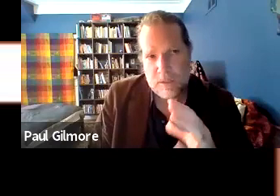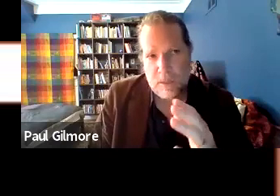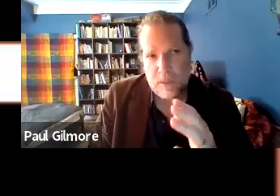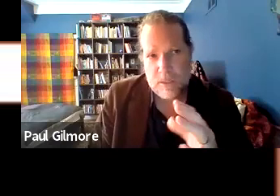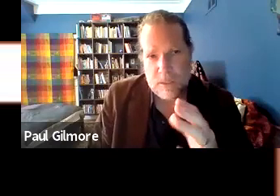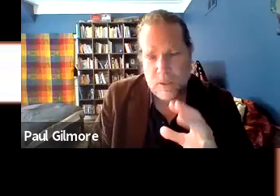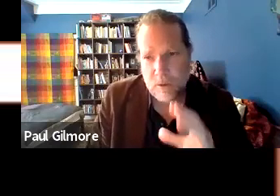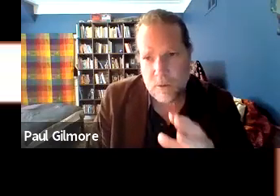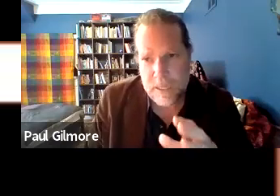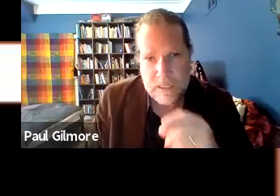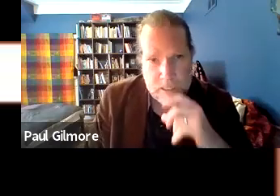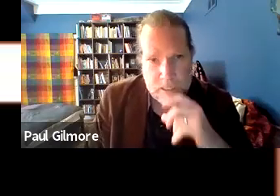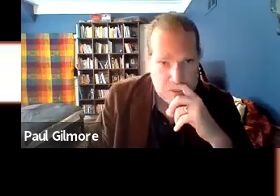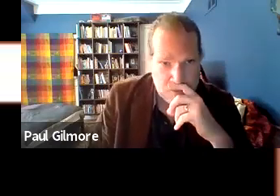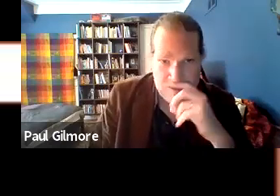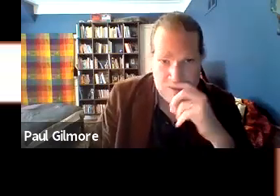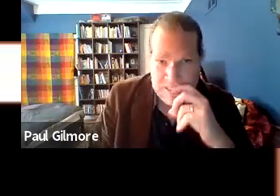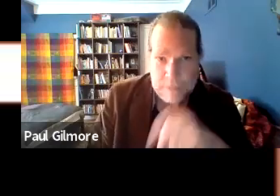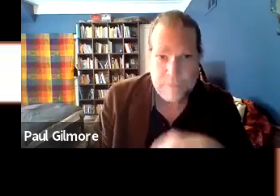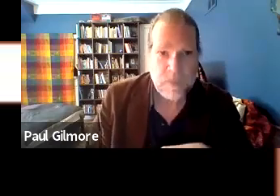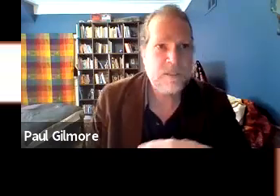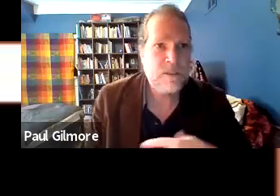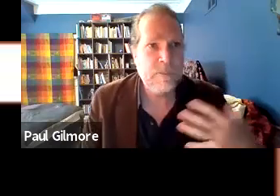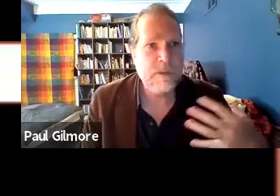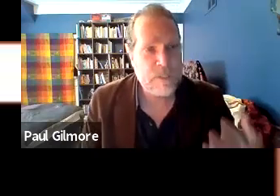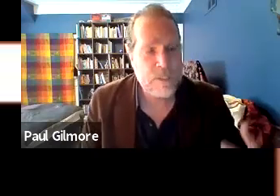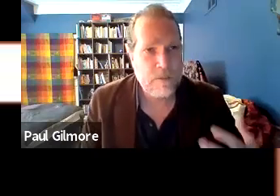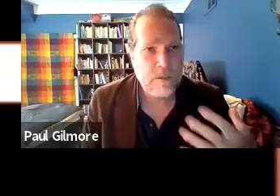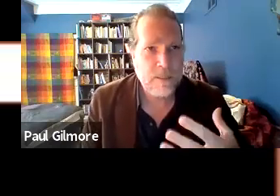those immigrants in the early 1900s, what you see is they're coming from Southern and